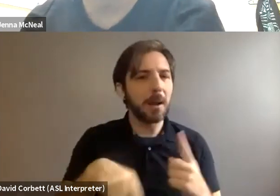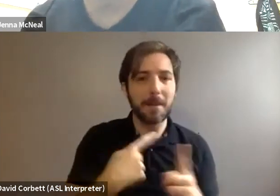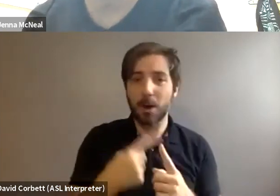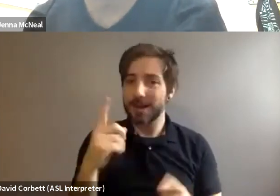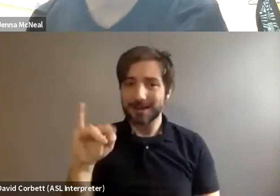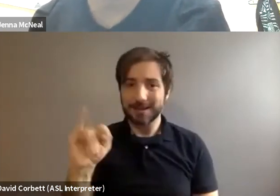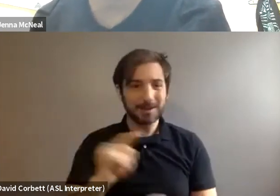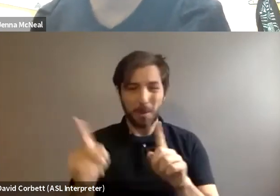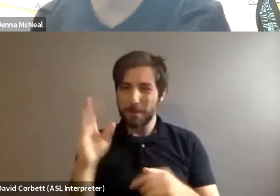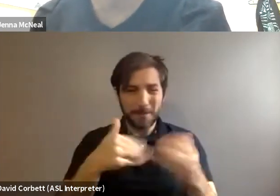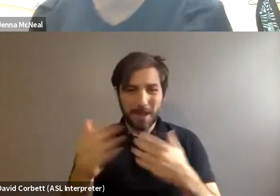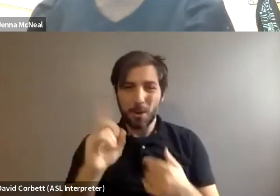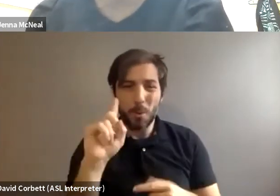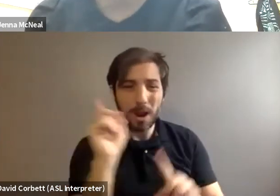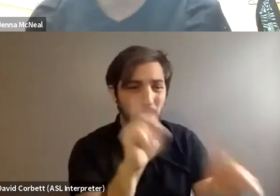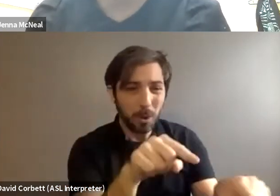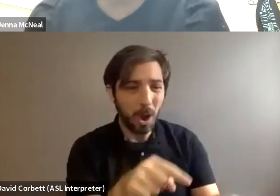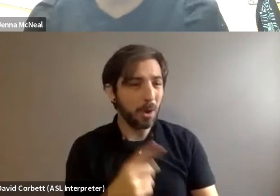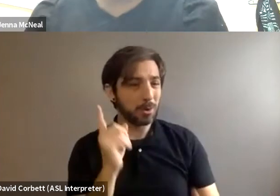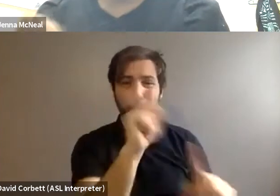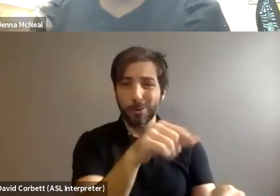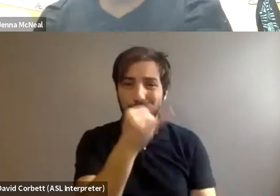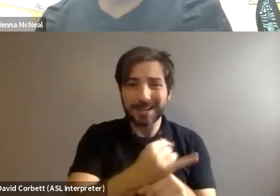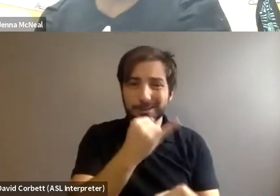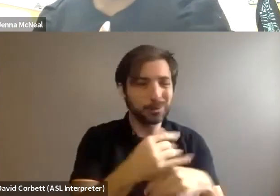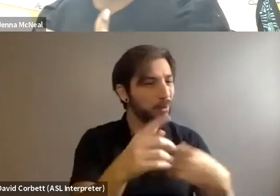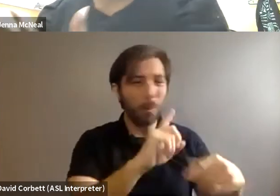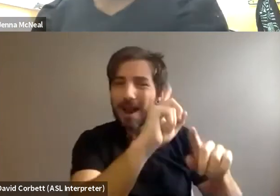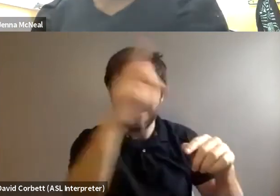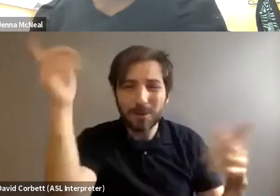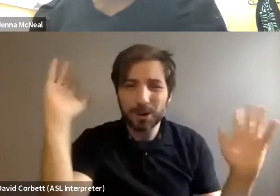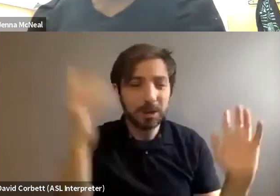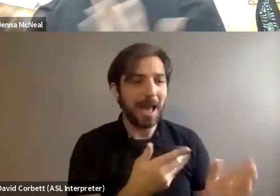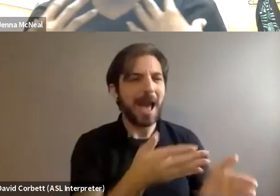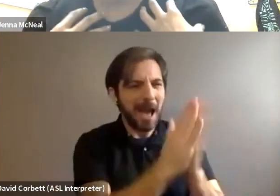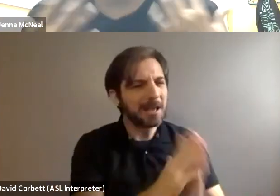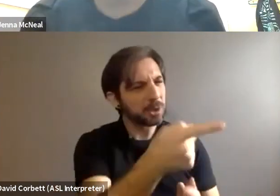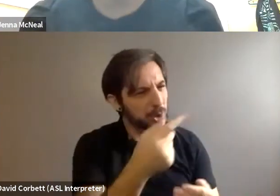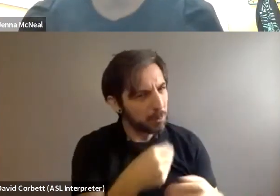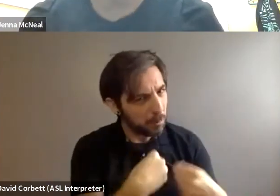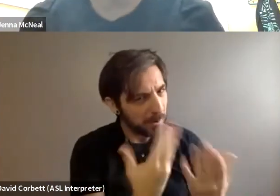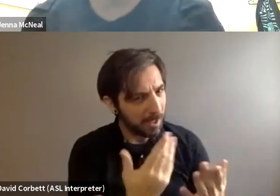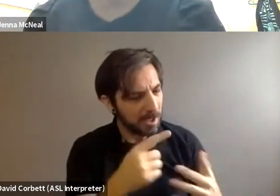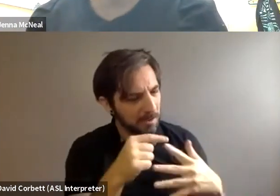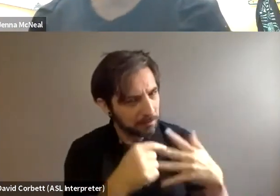maybe even ask them hey do you provide this or or if we have resources that we could give